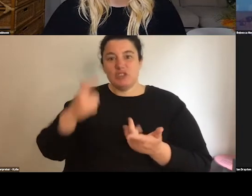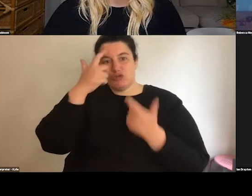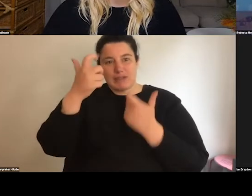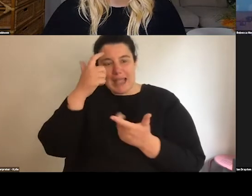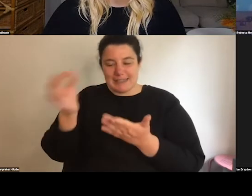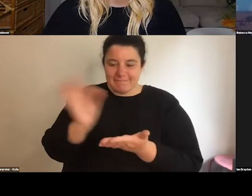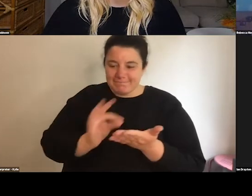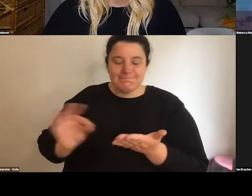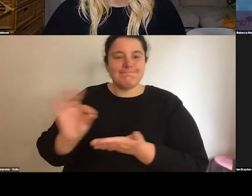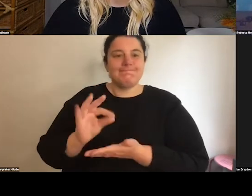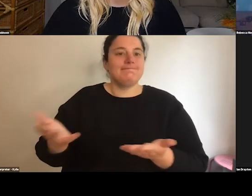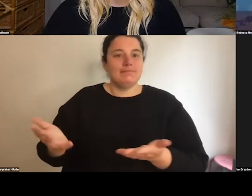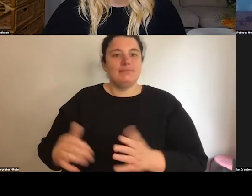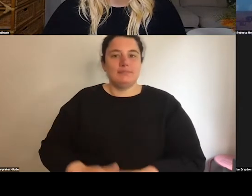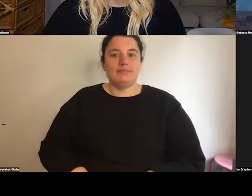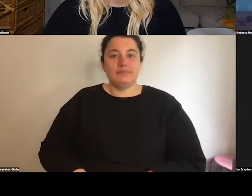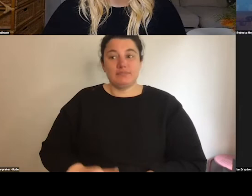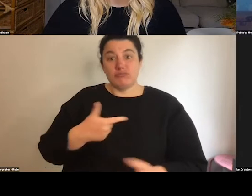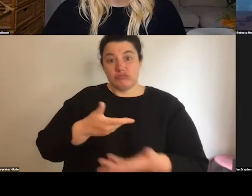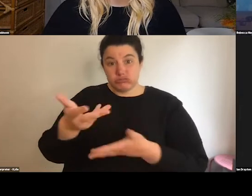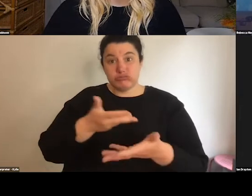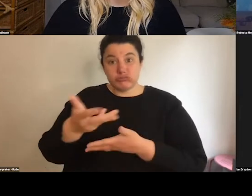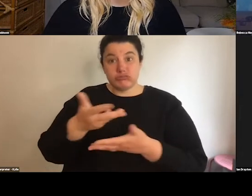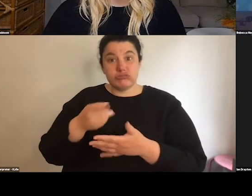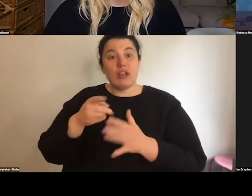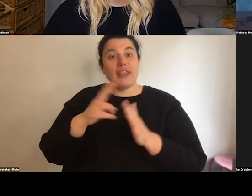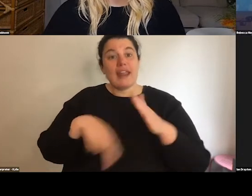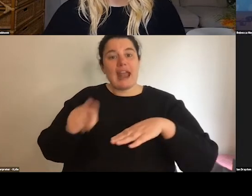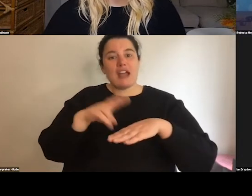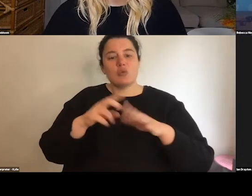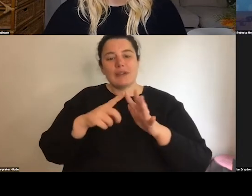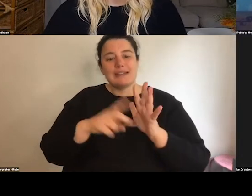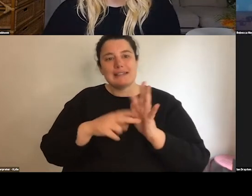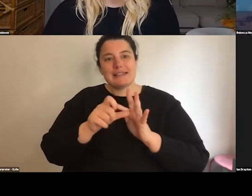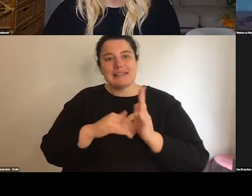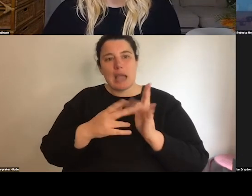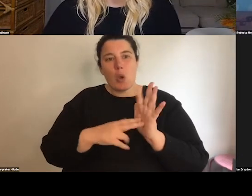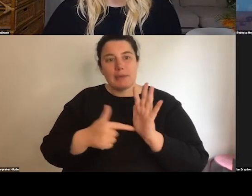So I spoke to the National Endowment of the Arts in the US